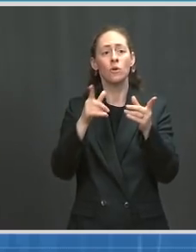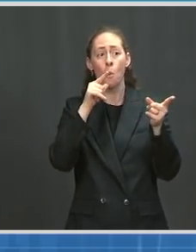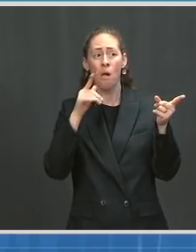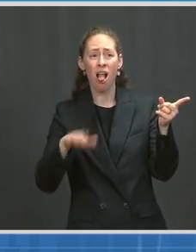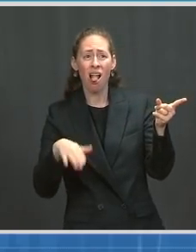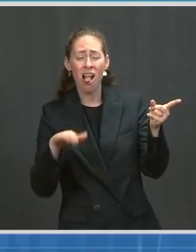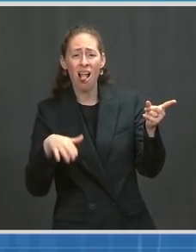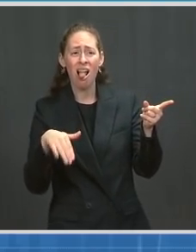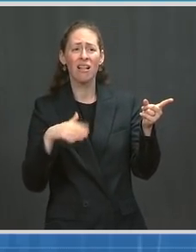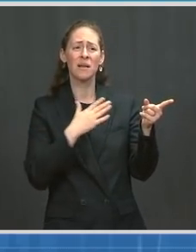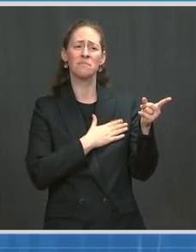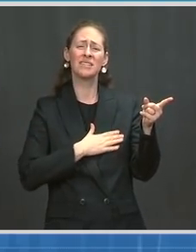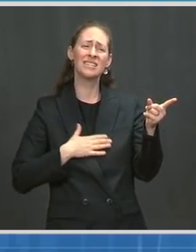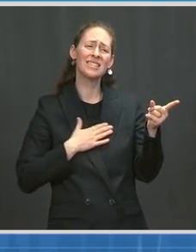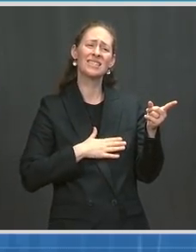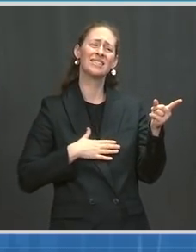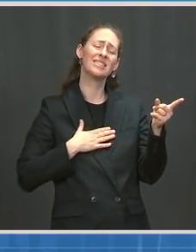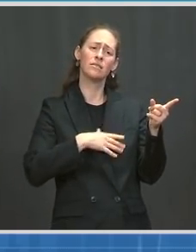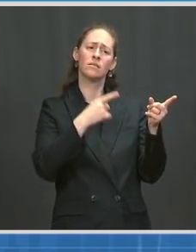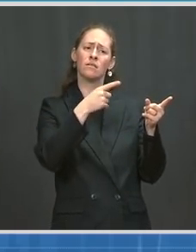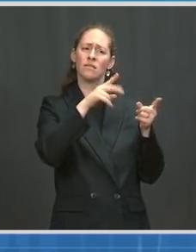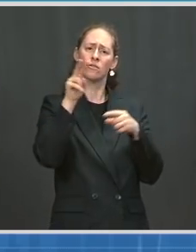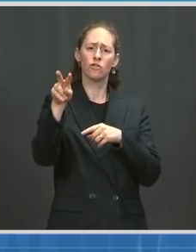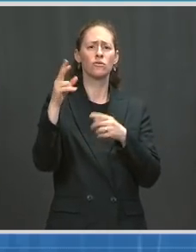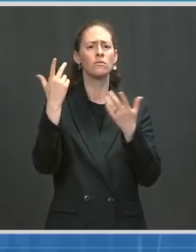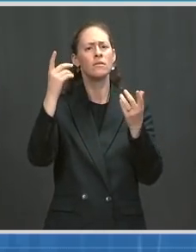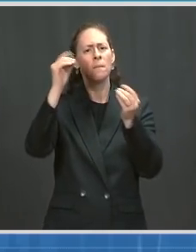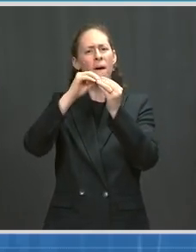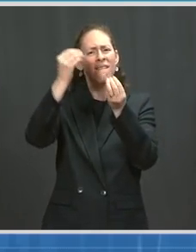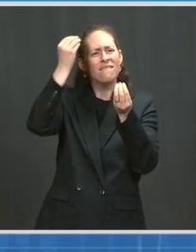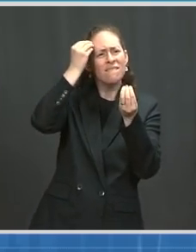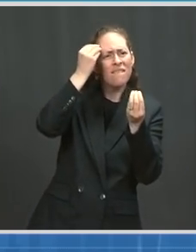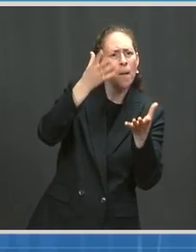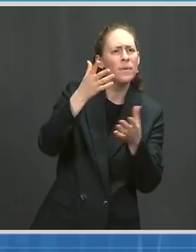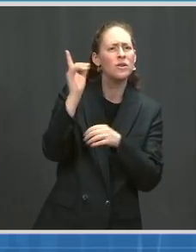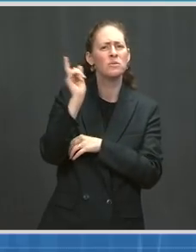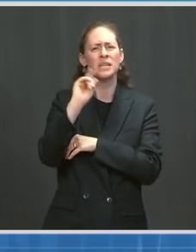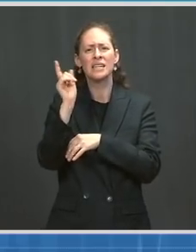Vaccine.gov and find a location to get your first or second shot.